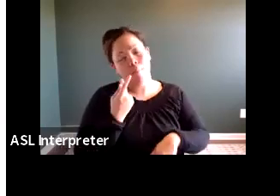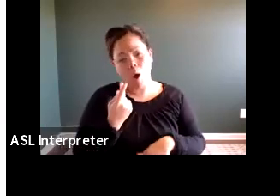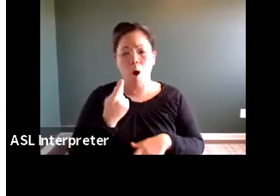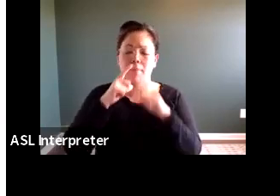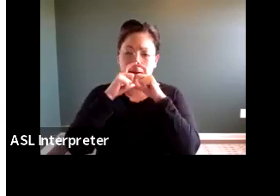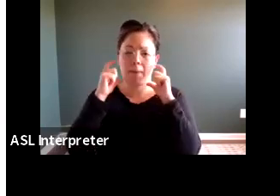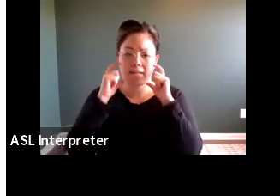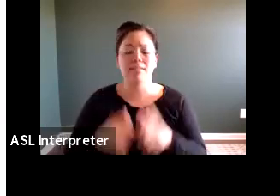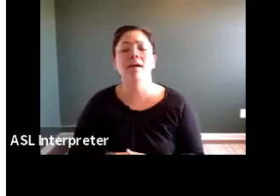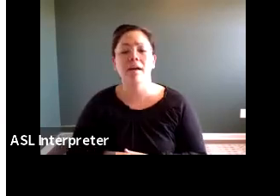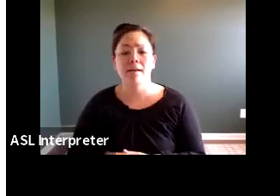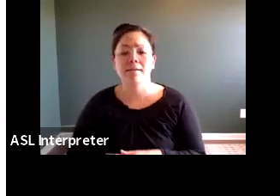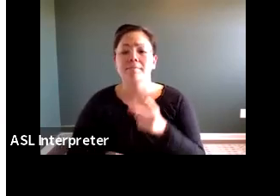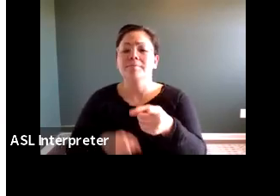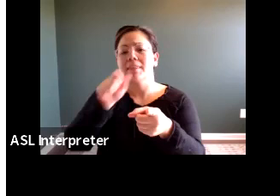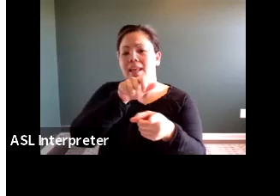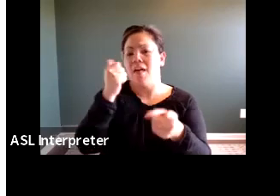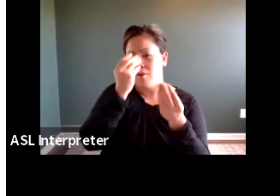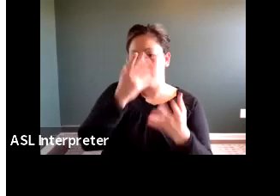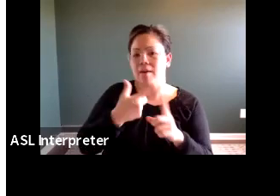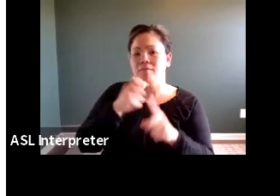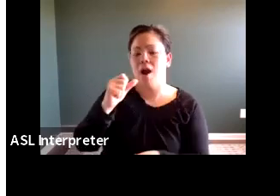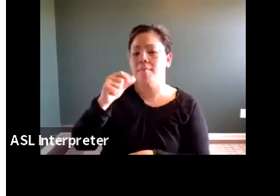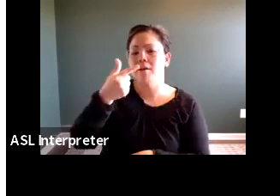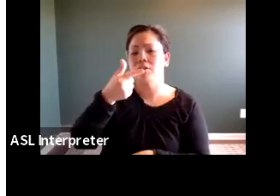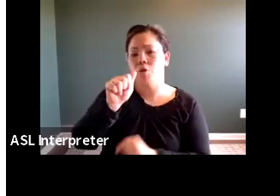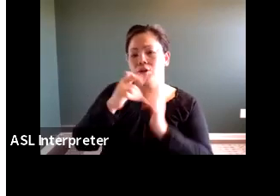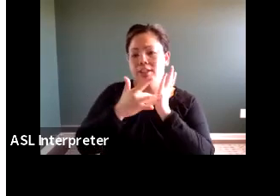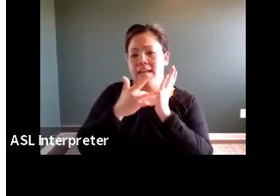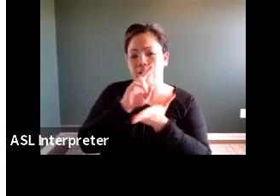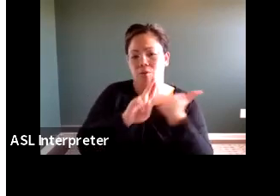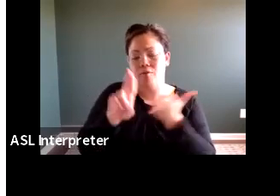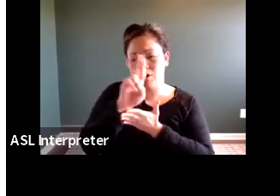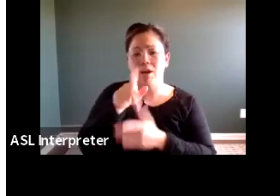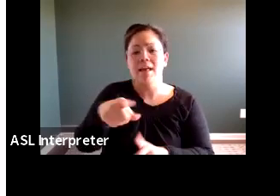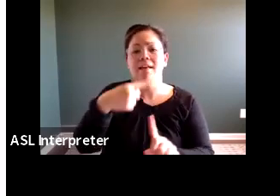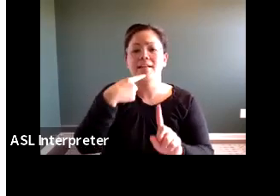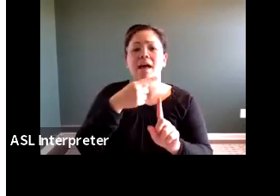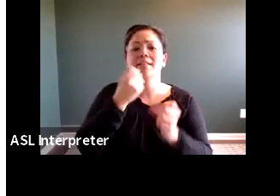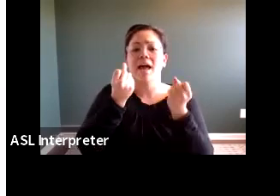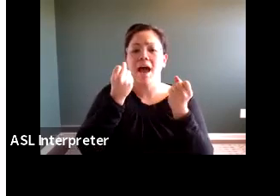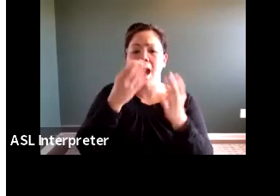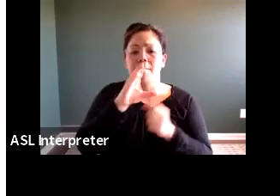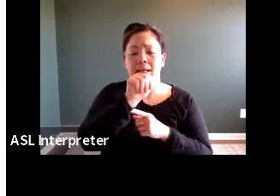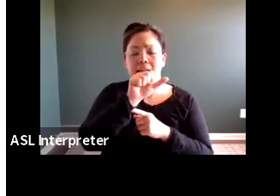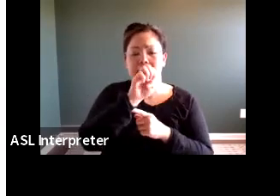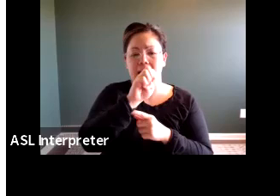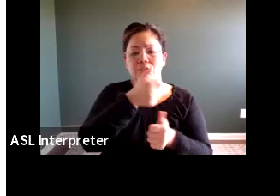This is from Georgia tech. And I think it's just, you know basically it takes how many cases per a hundred thousand do you have in a community? What is the population there?